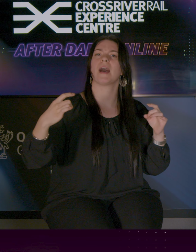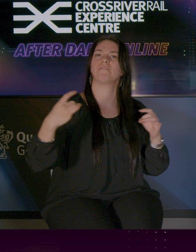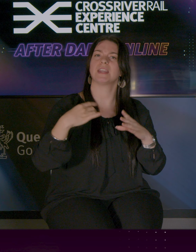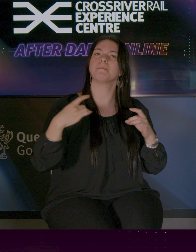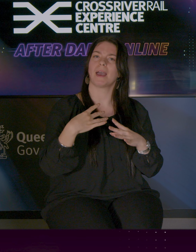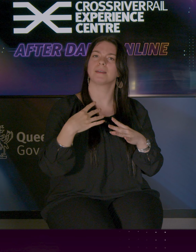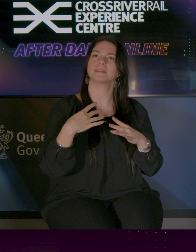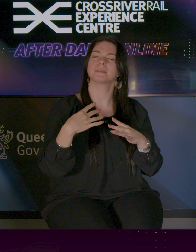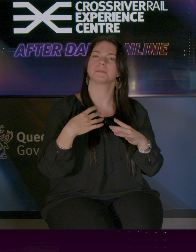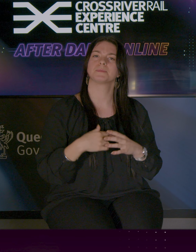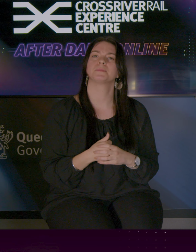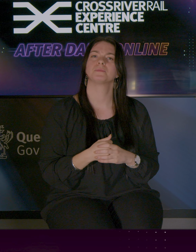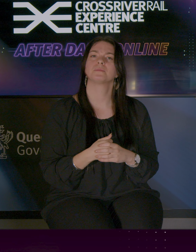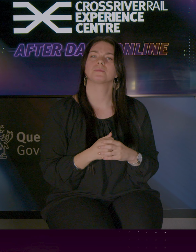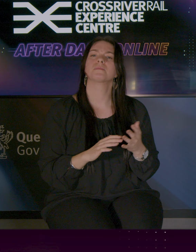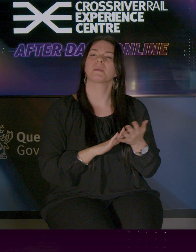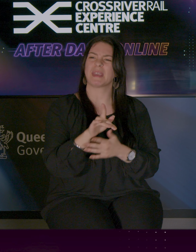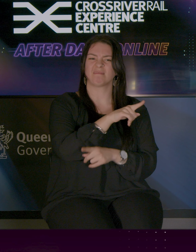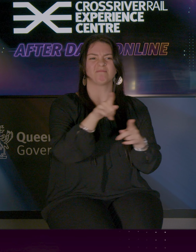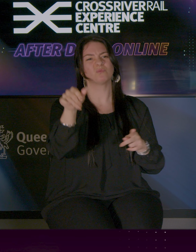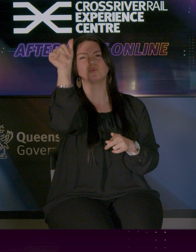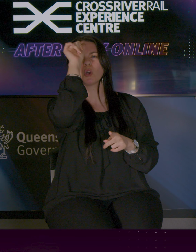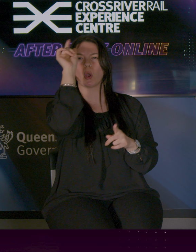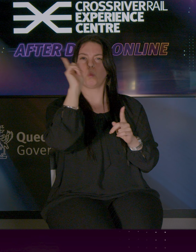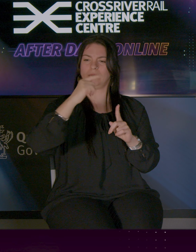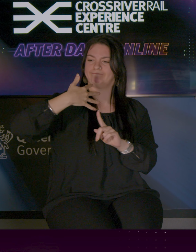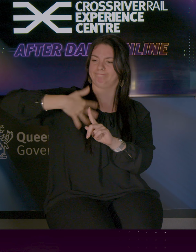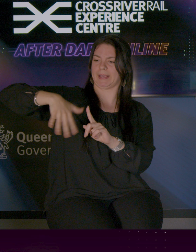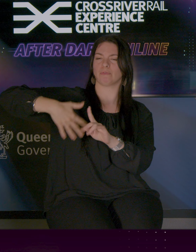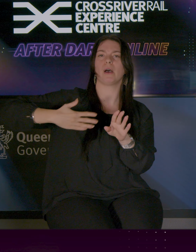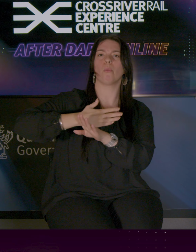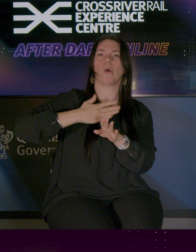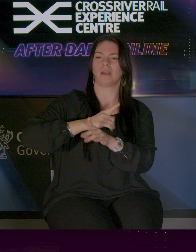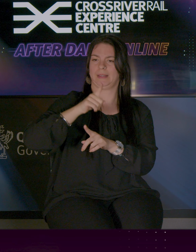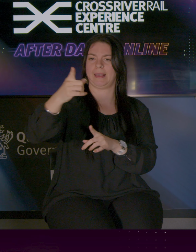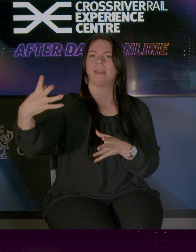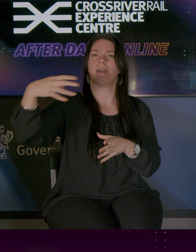they find out what's been the outcome of the work that they've put in so far on the reference group